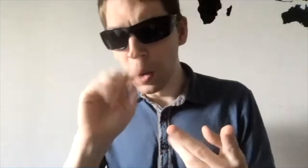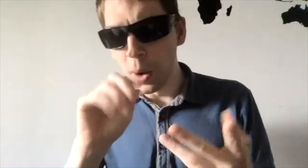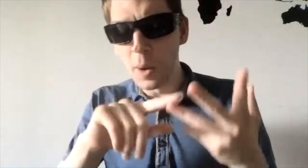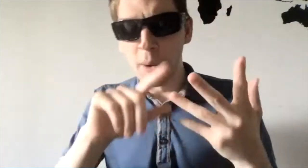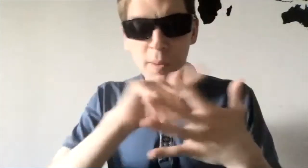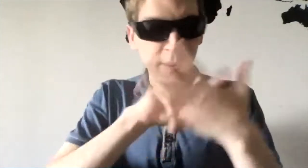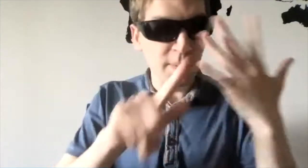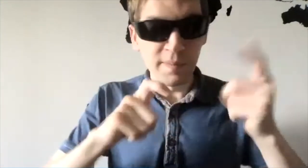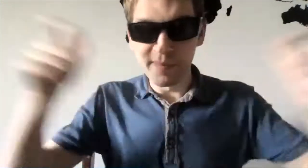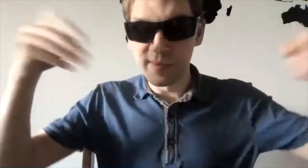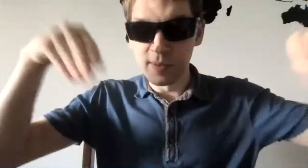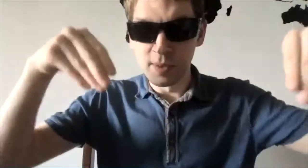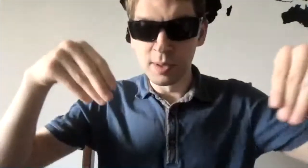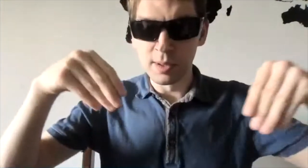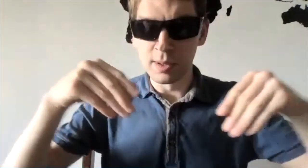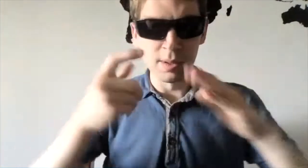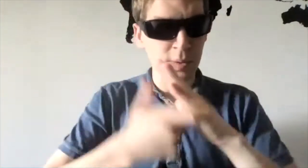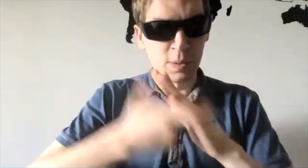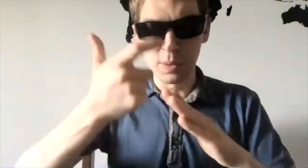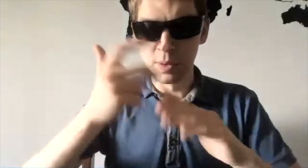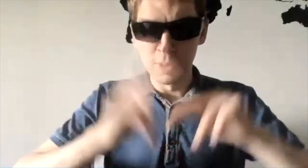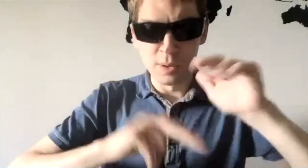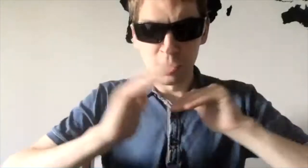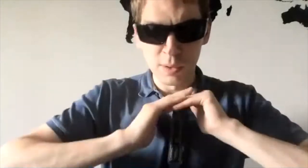So you think of other businesses that are already out. There your big-box stores, your